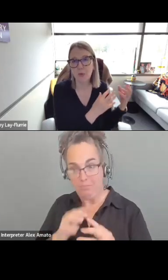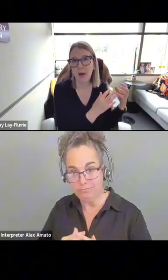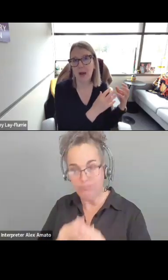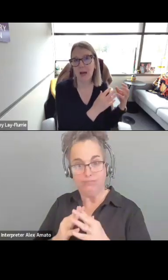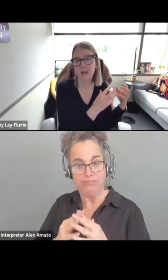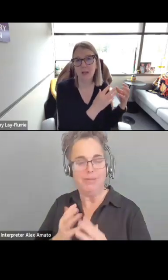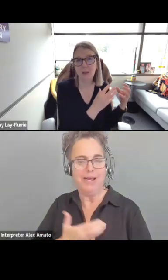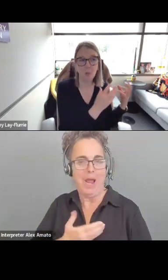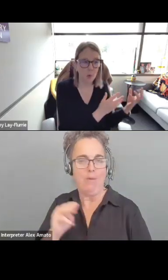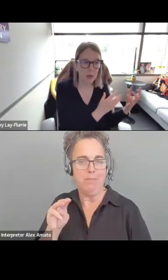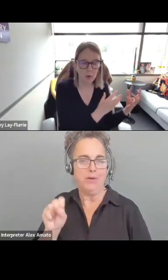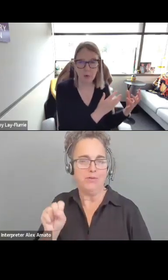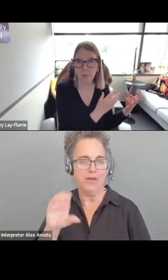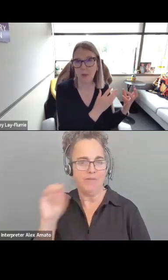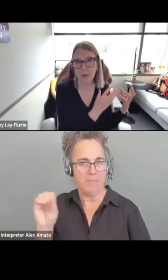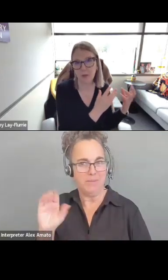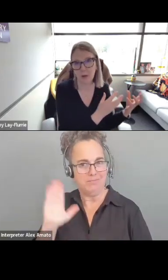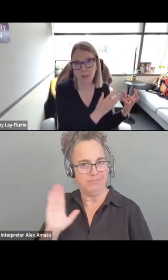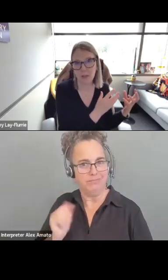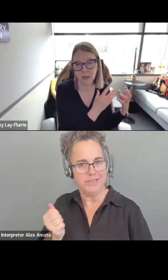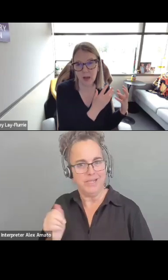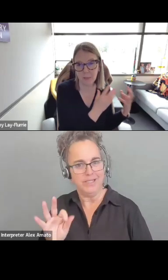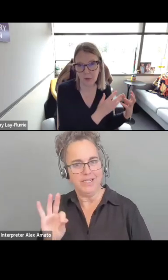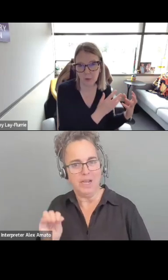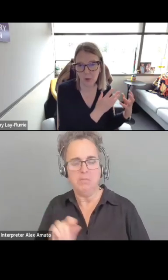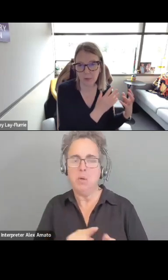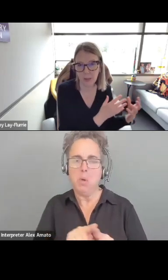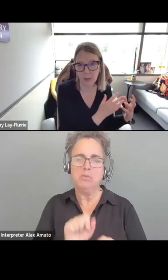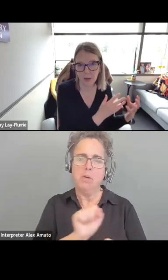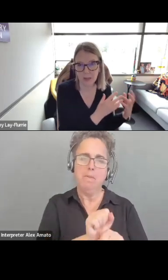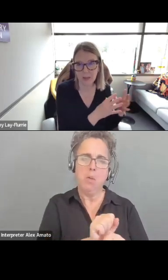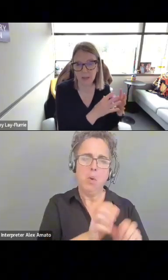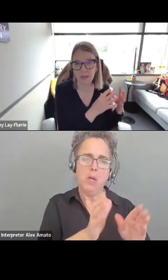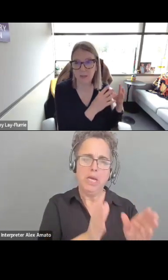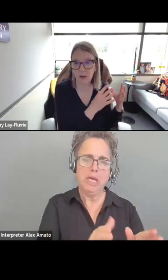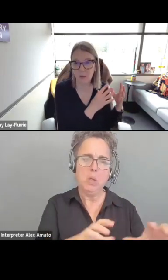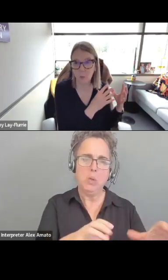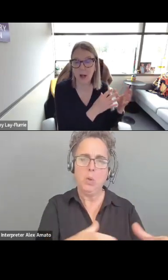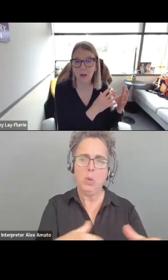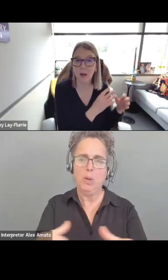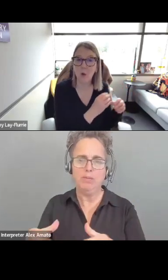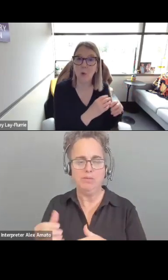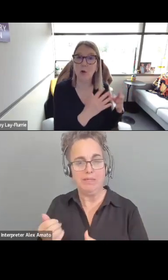We also had employee groups that started at Microsoft in the 1990s as well.